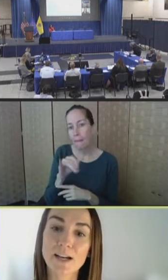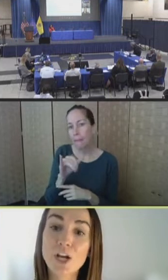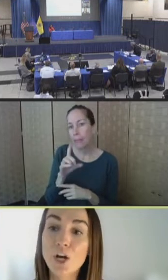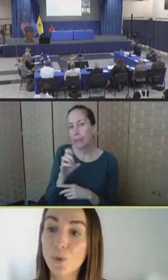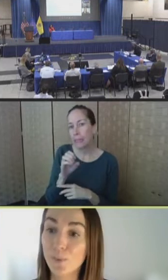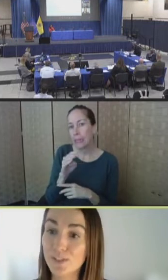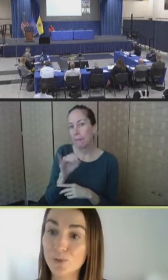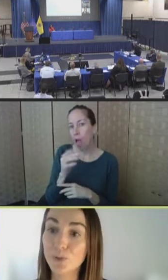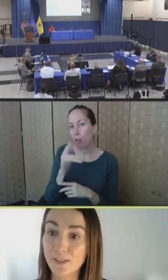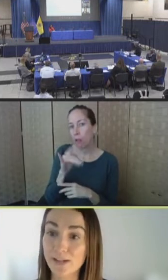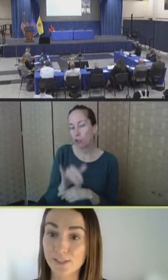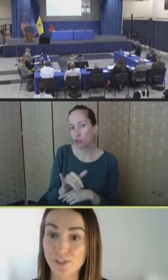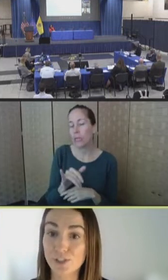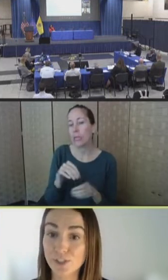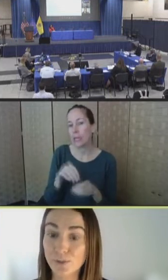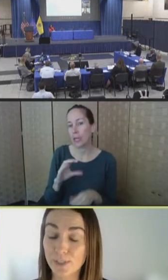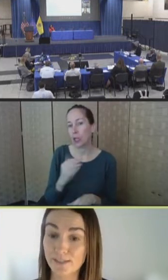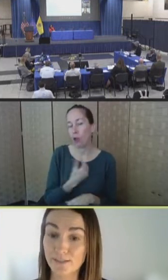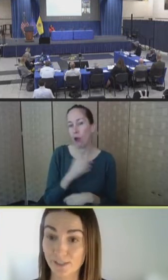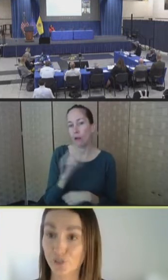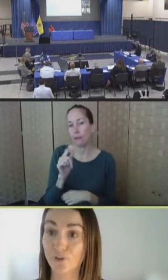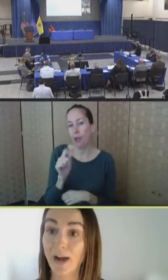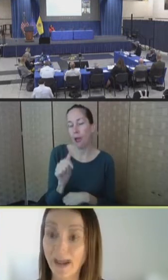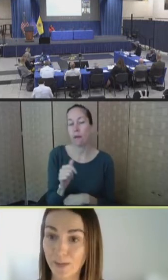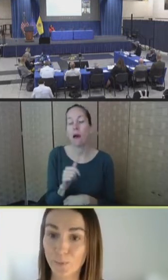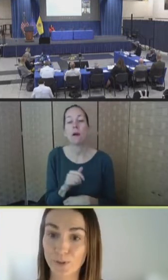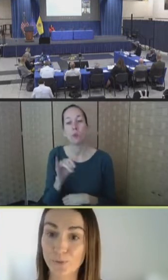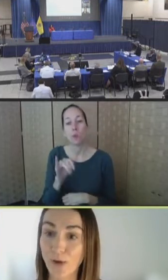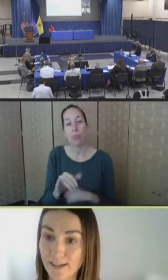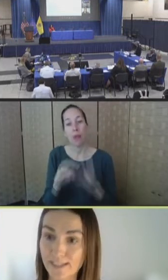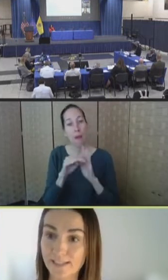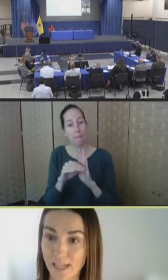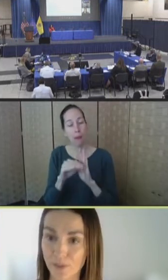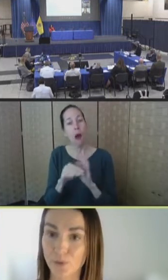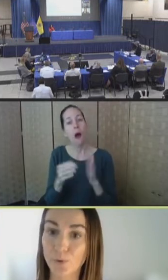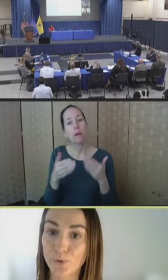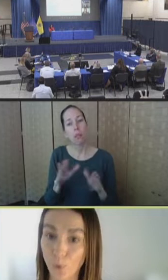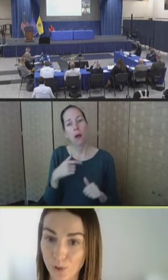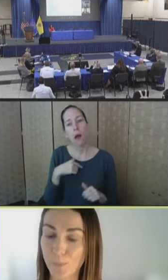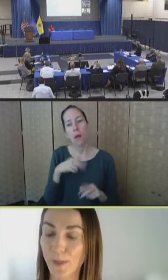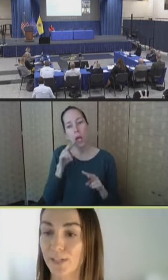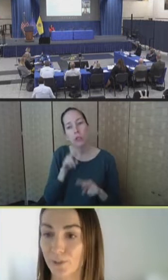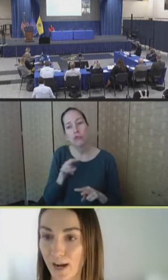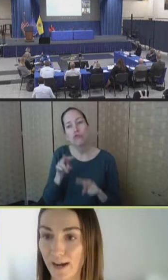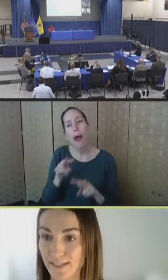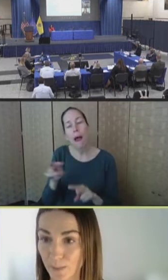What this tool allows us to do is to track with the rising death toll the corresponding rise in